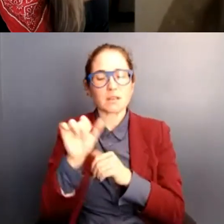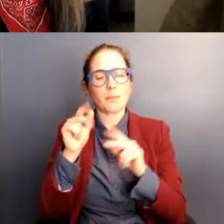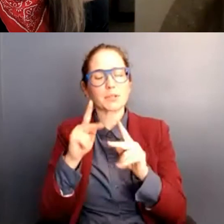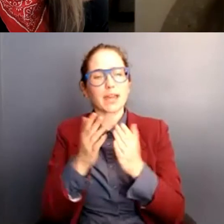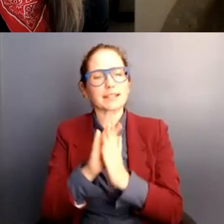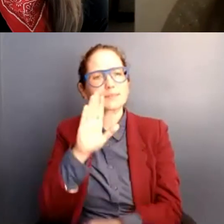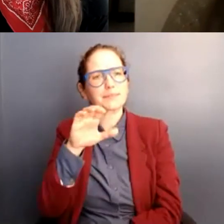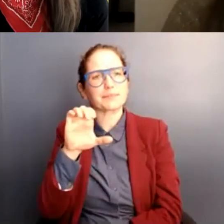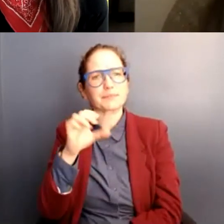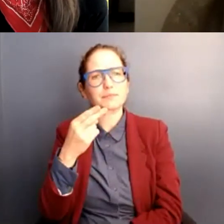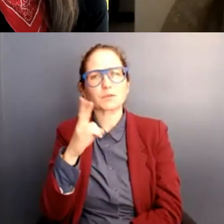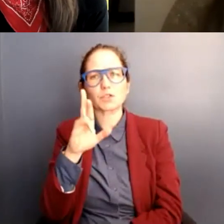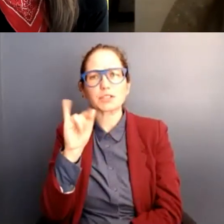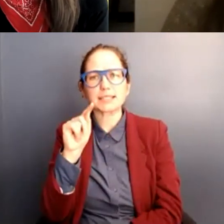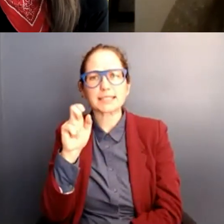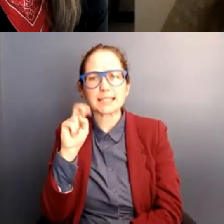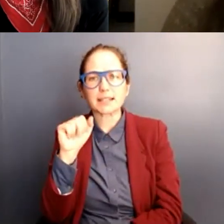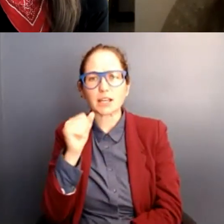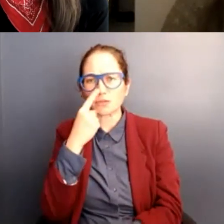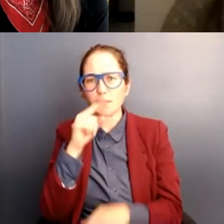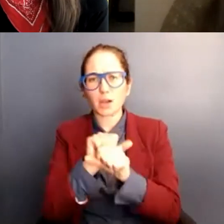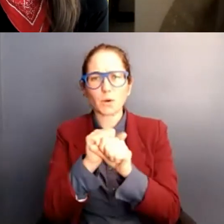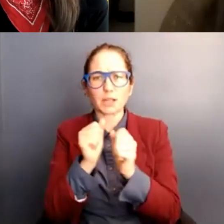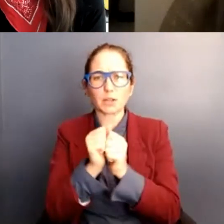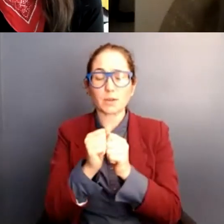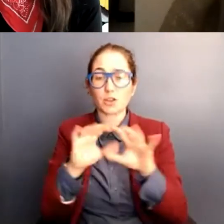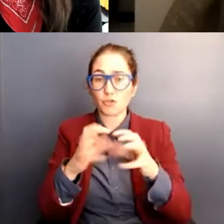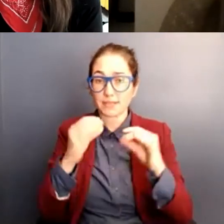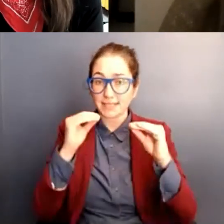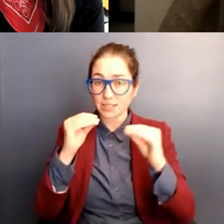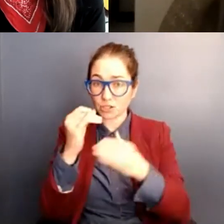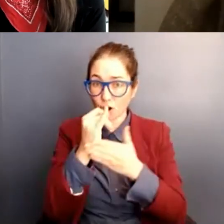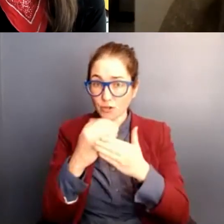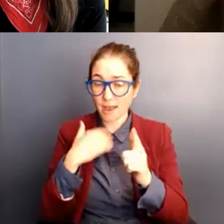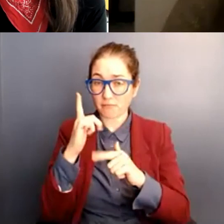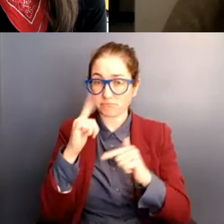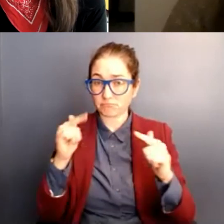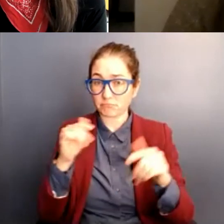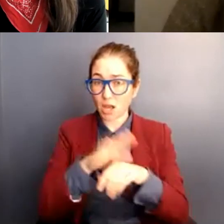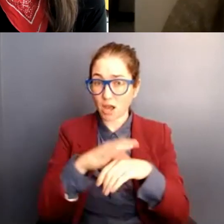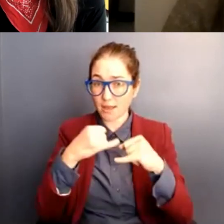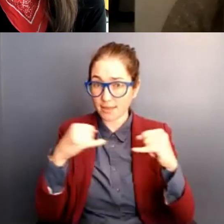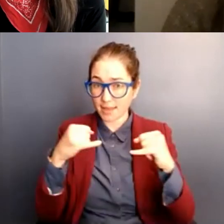you talk about working with groups of teaching artists who each have different online experiences and unique lesson plans?